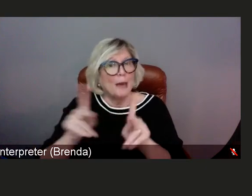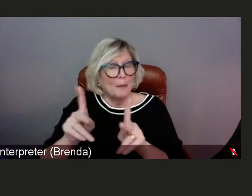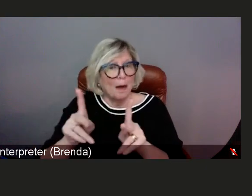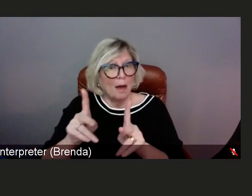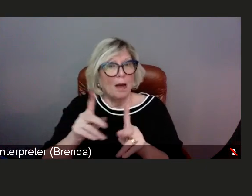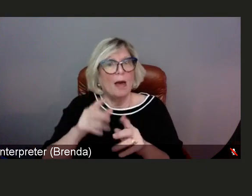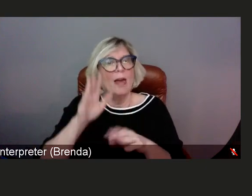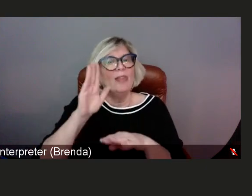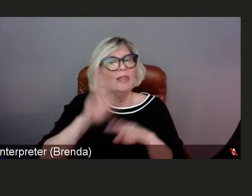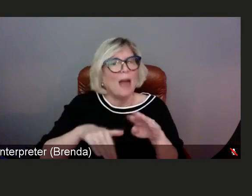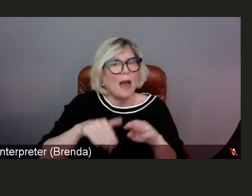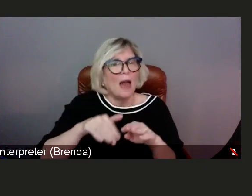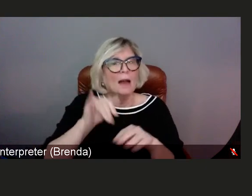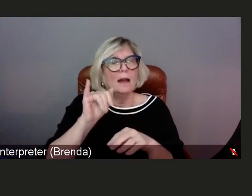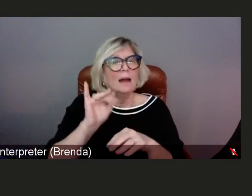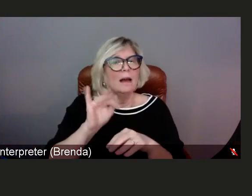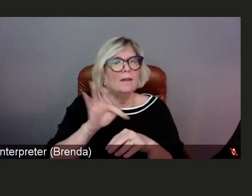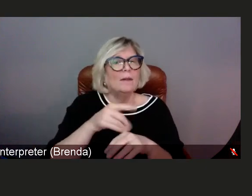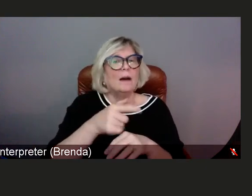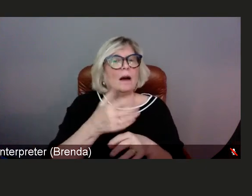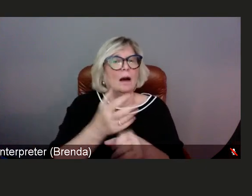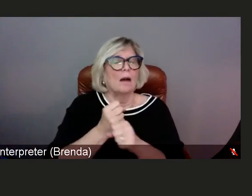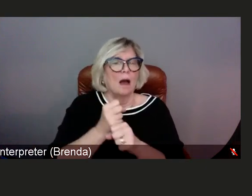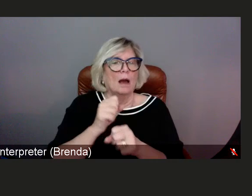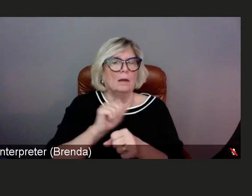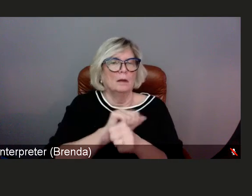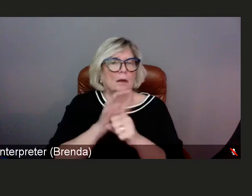that we have known about several months ago.